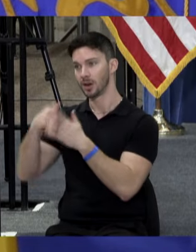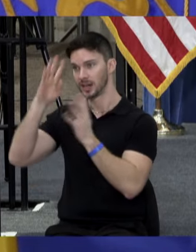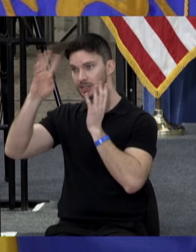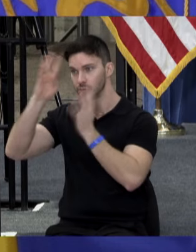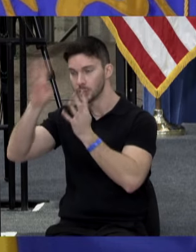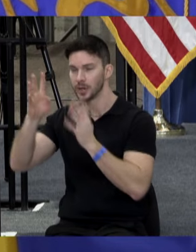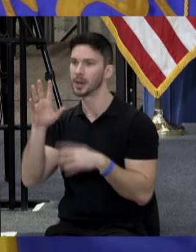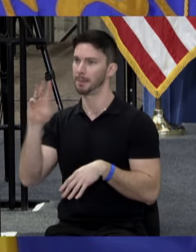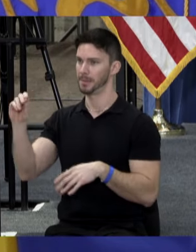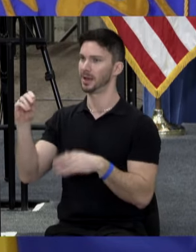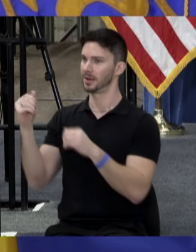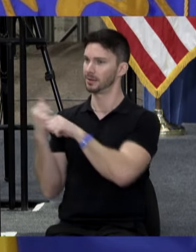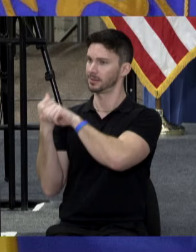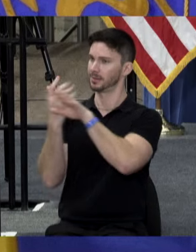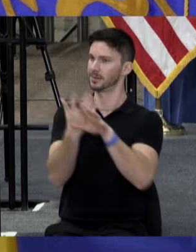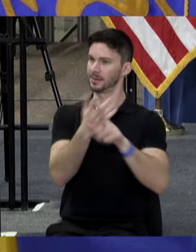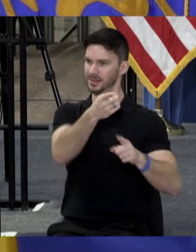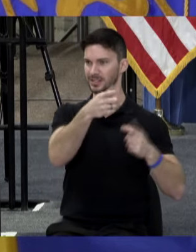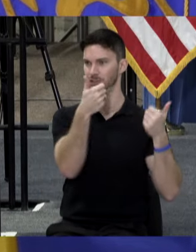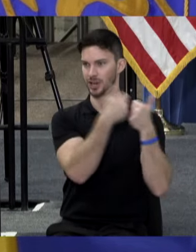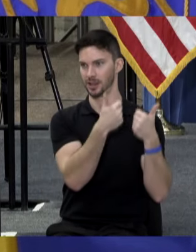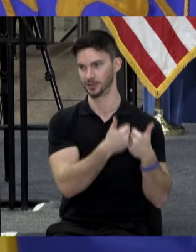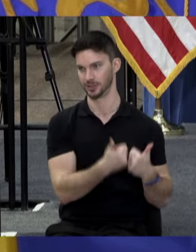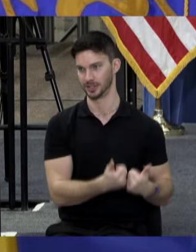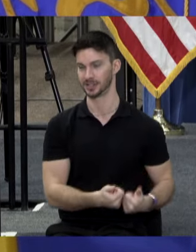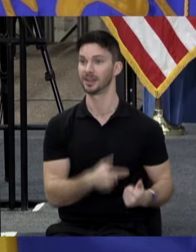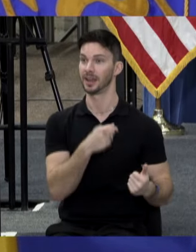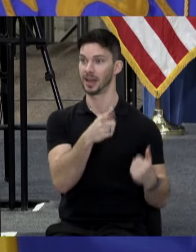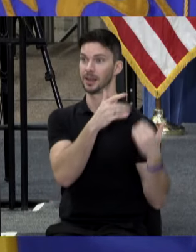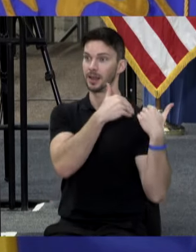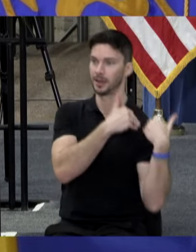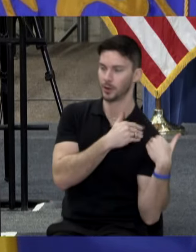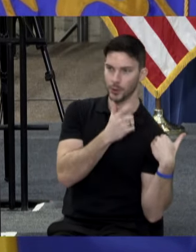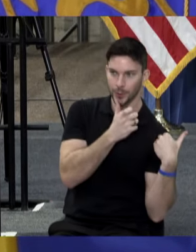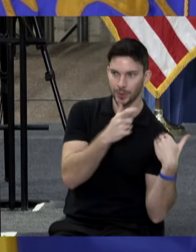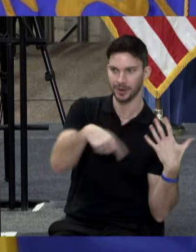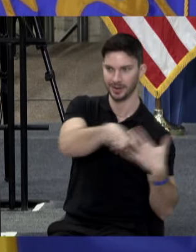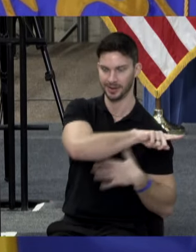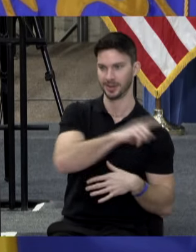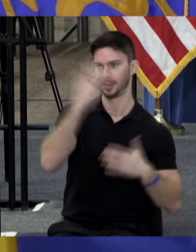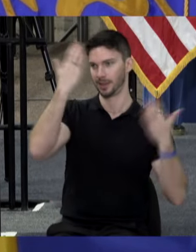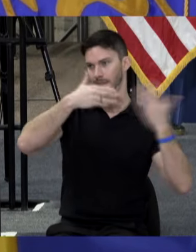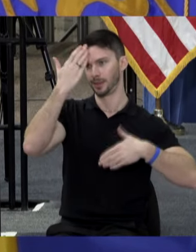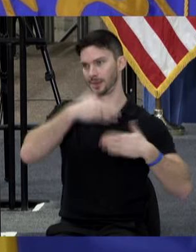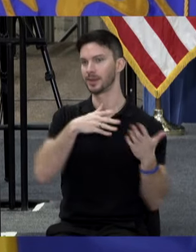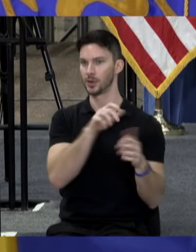fall on the shoulders of an often-invisible workforce, America's family caregivers.